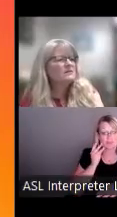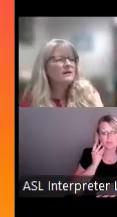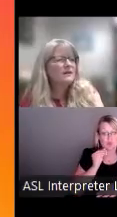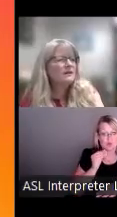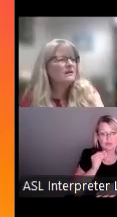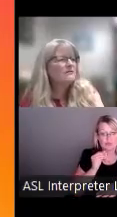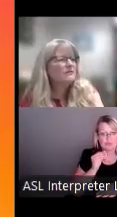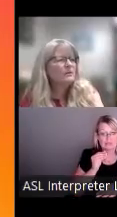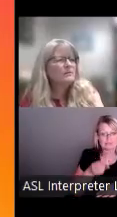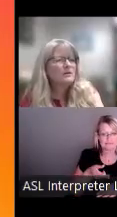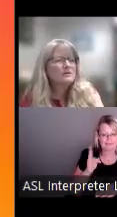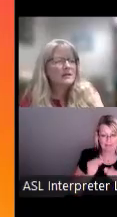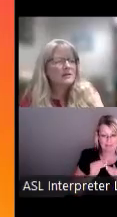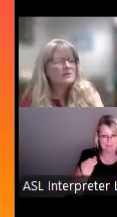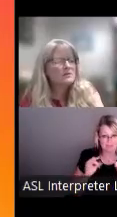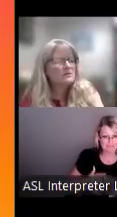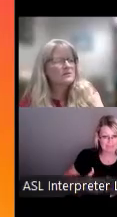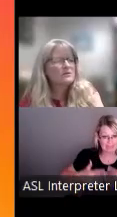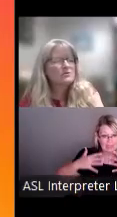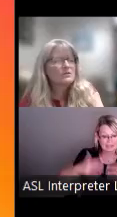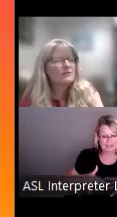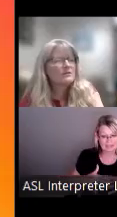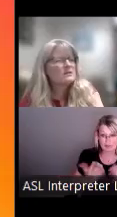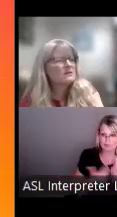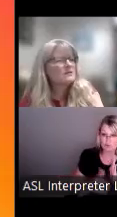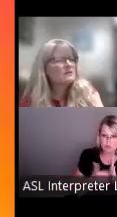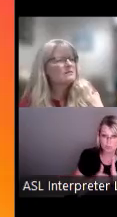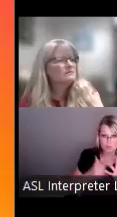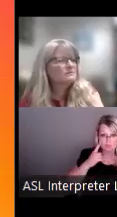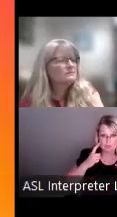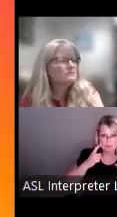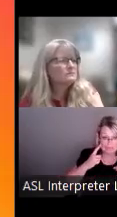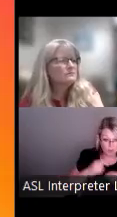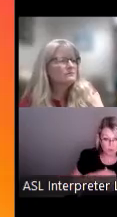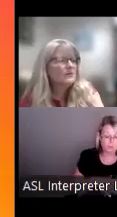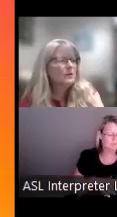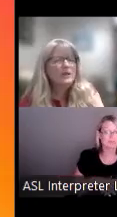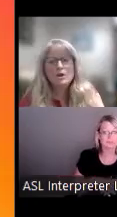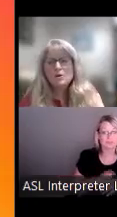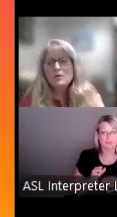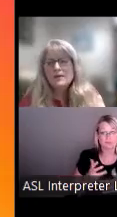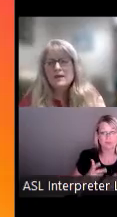anxiety, frequent meltdowns, or social differences? We know with